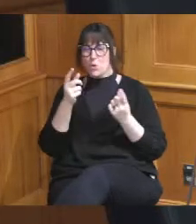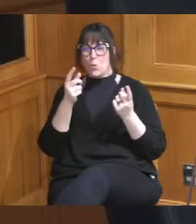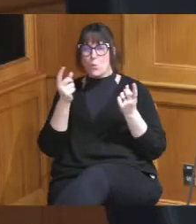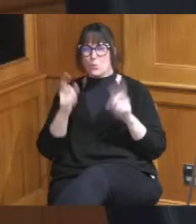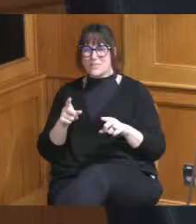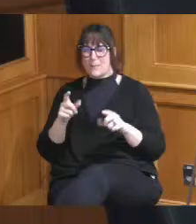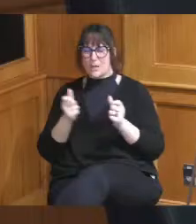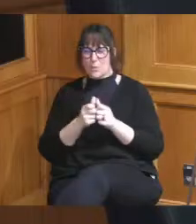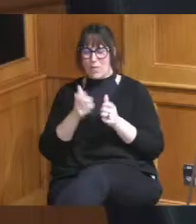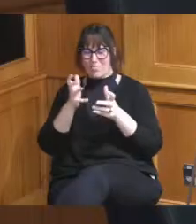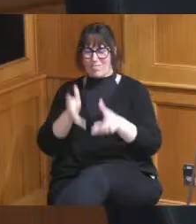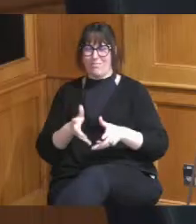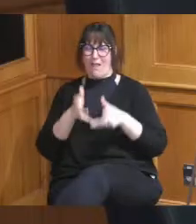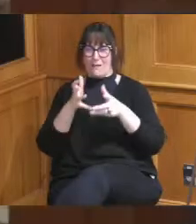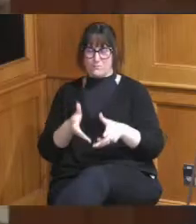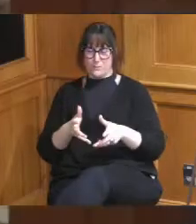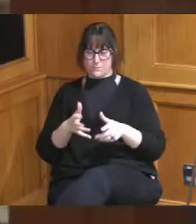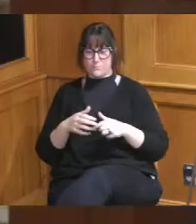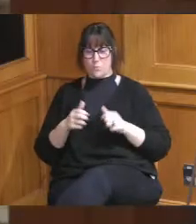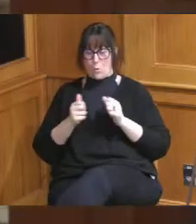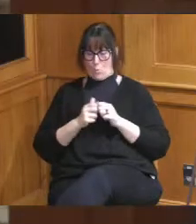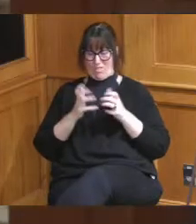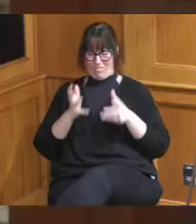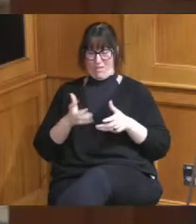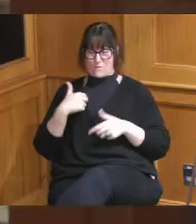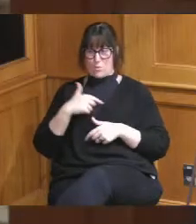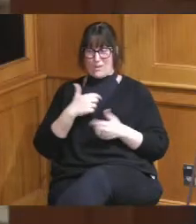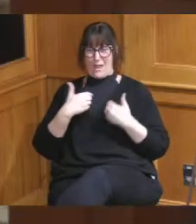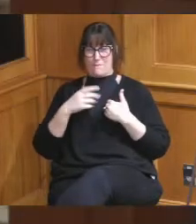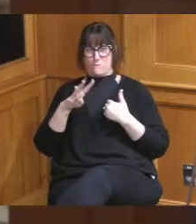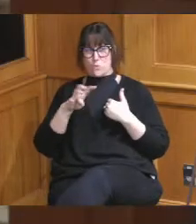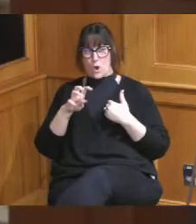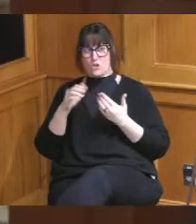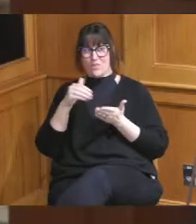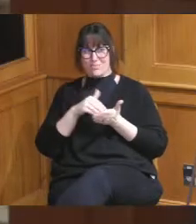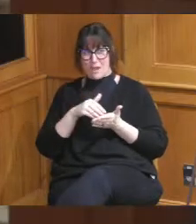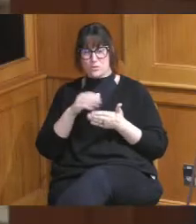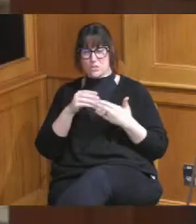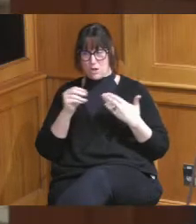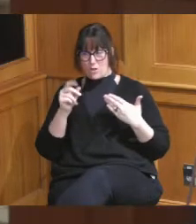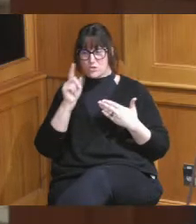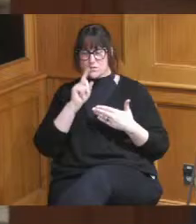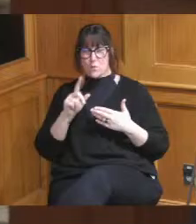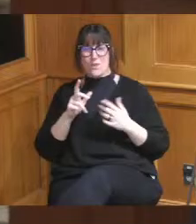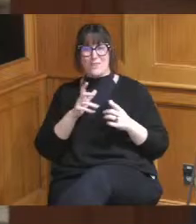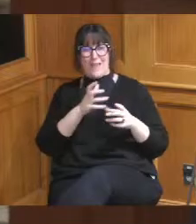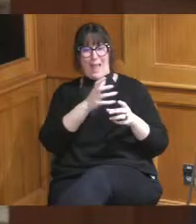so the remainder we have $400,000 toward the acquisition and development of non- congregate